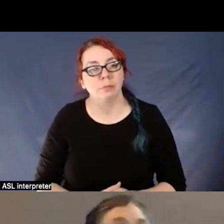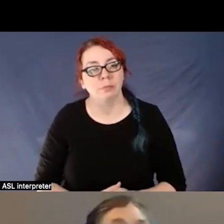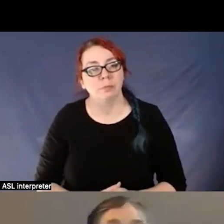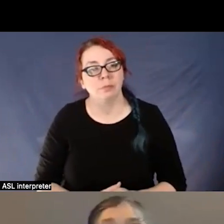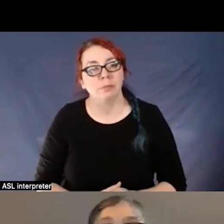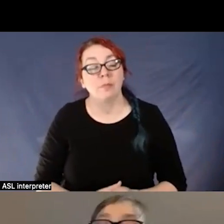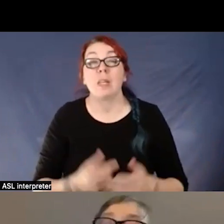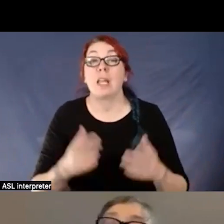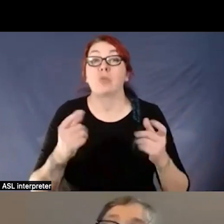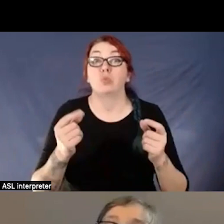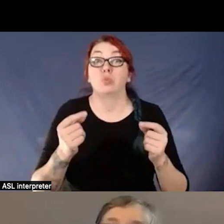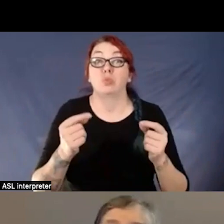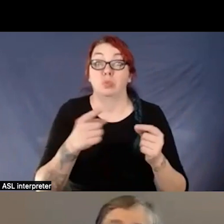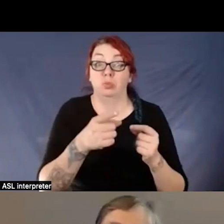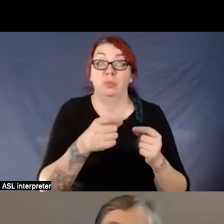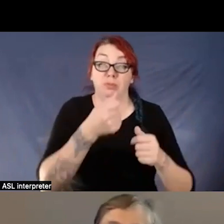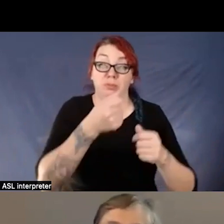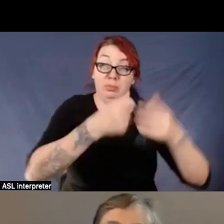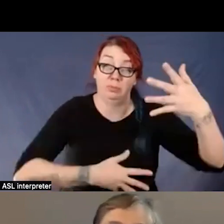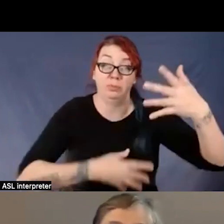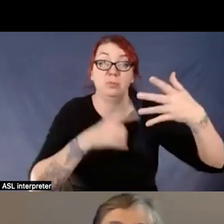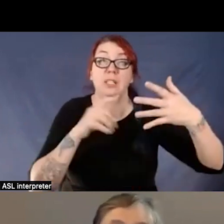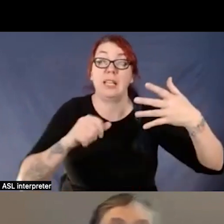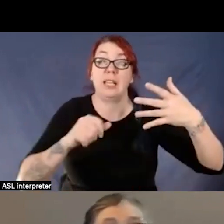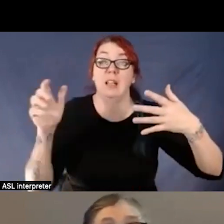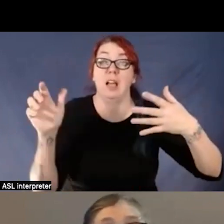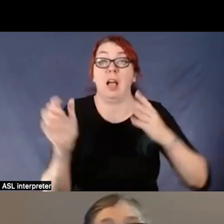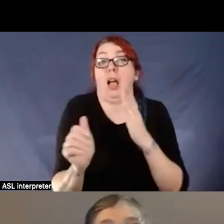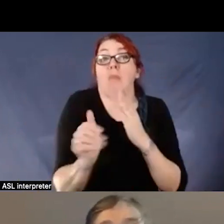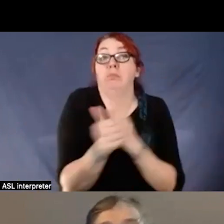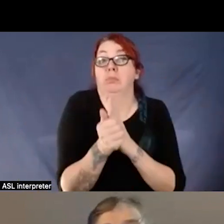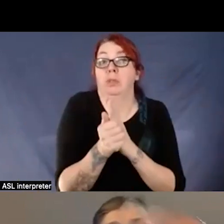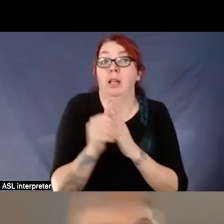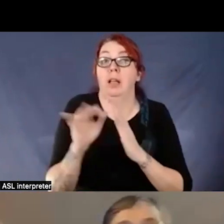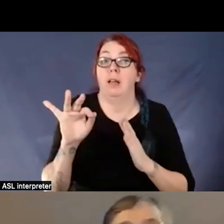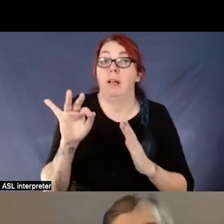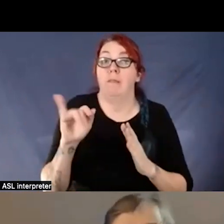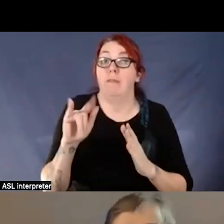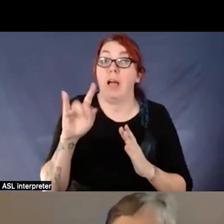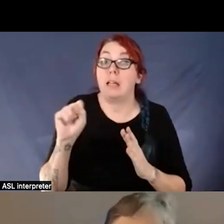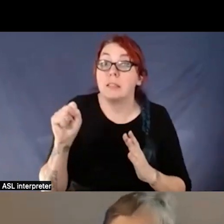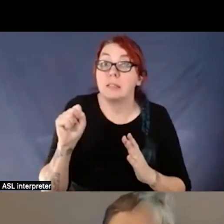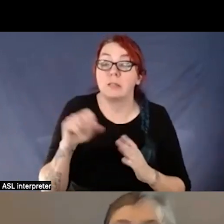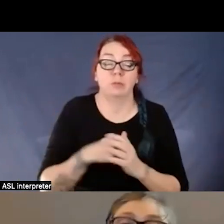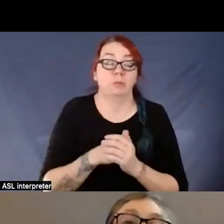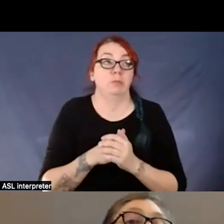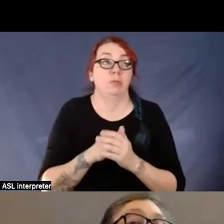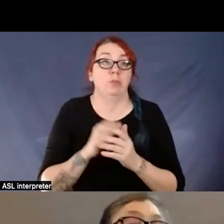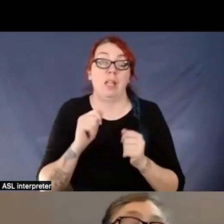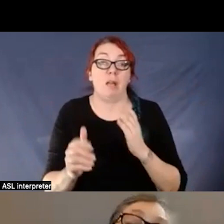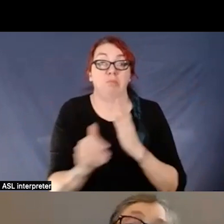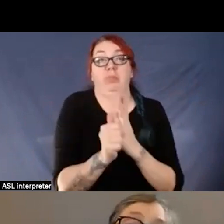files, you can email tasks into Asana. So email direct from email into Asana, and turn them into